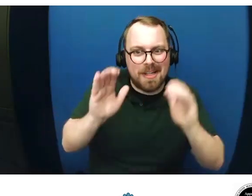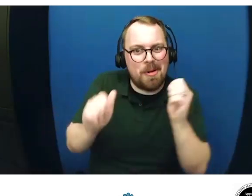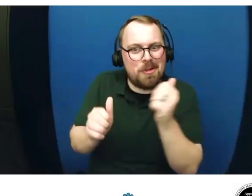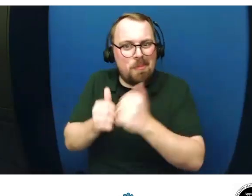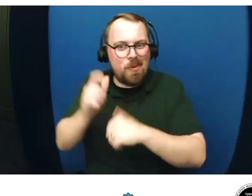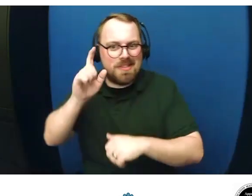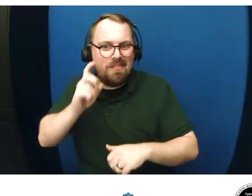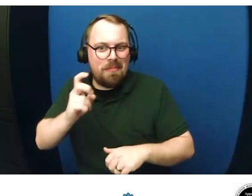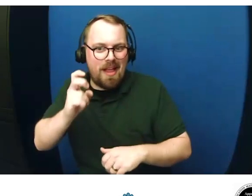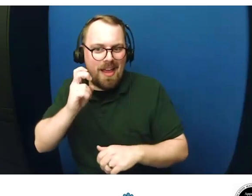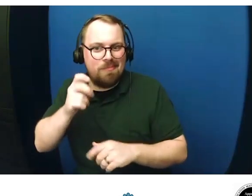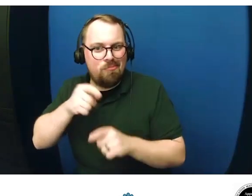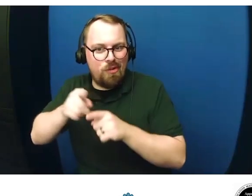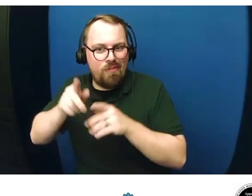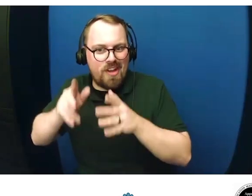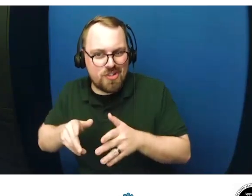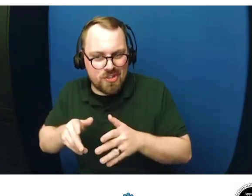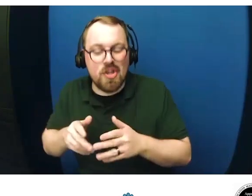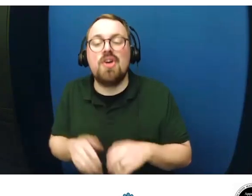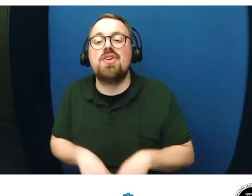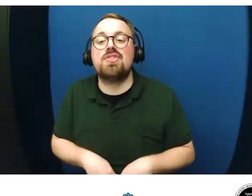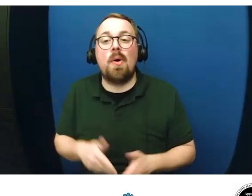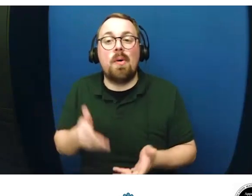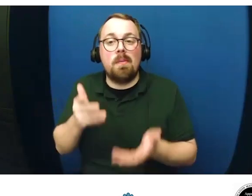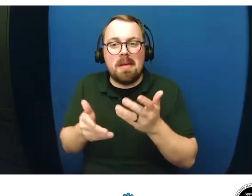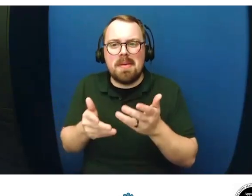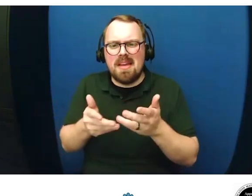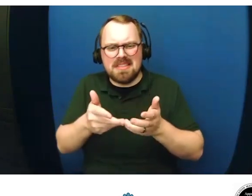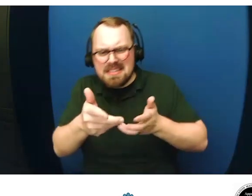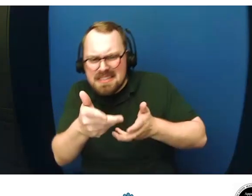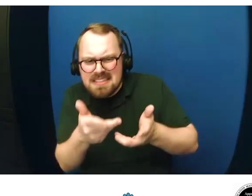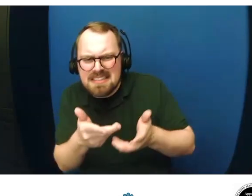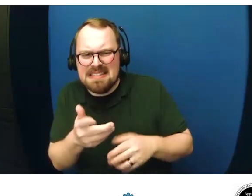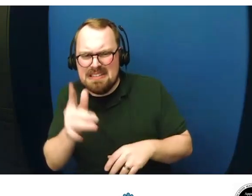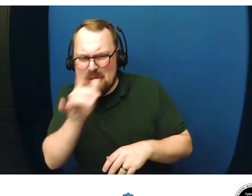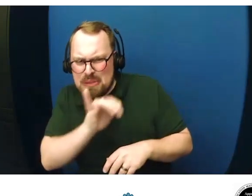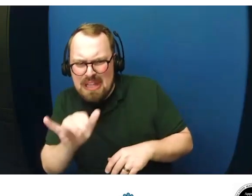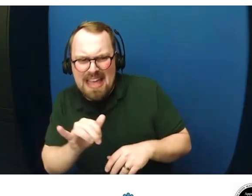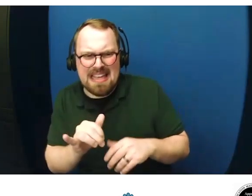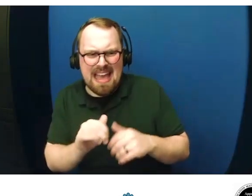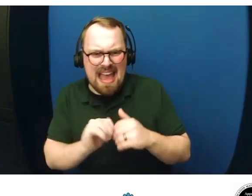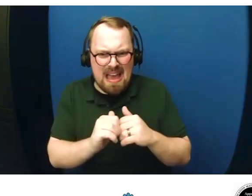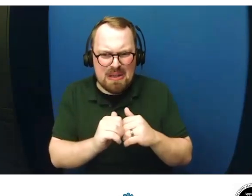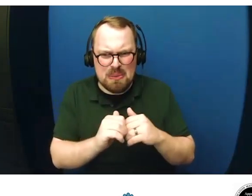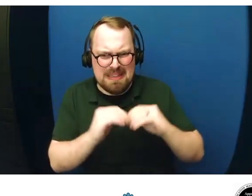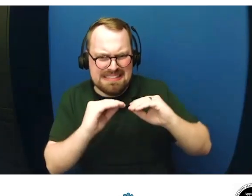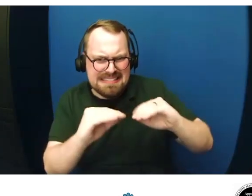may be something that needs to be considered and talked about. Of how is that going to look? How can we support that?